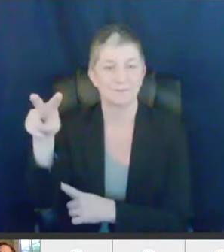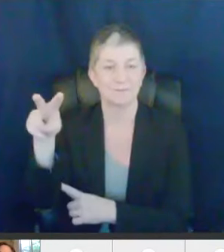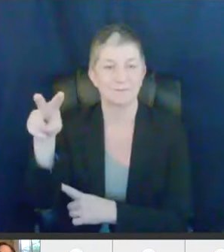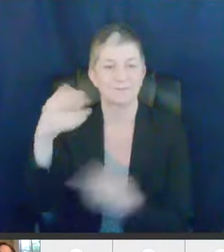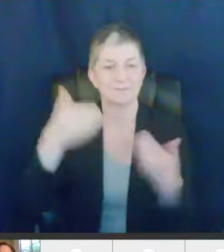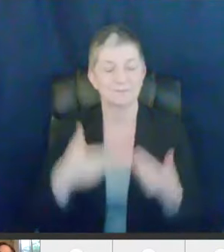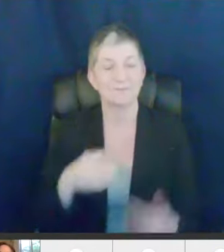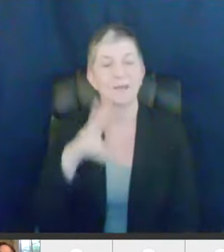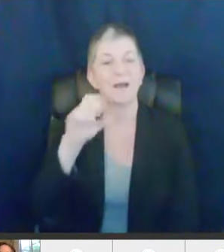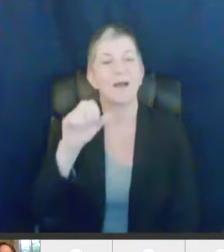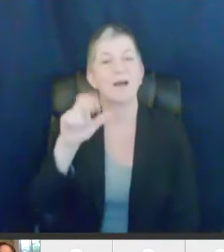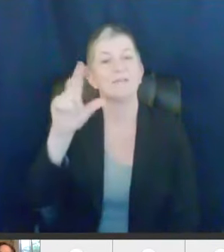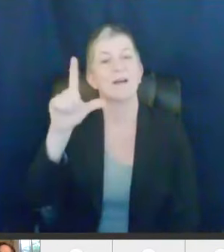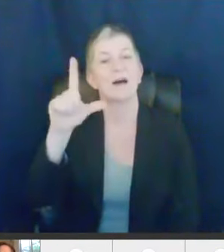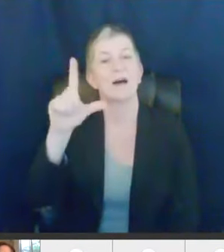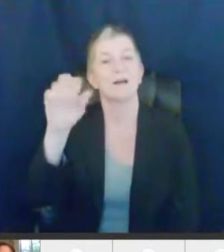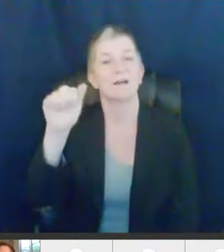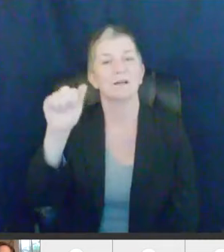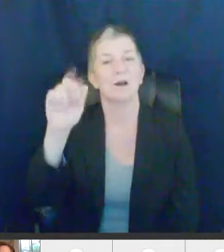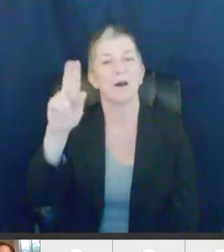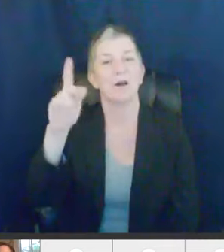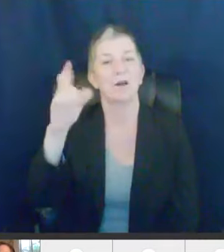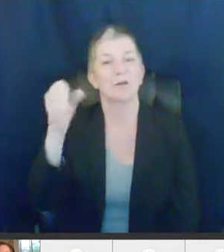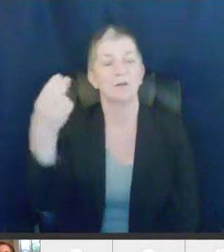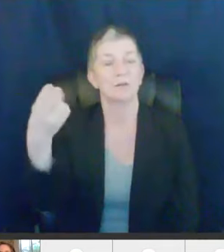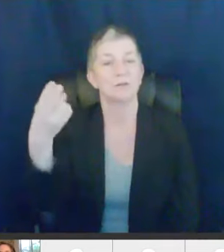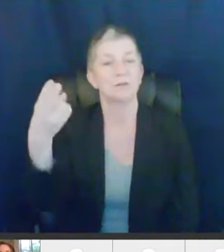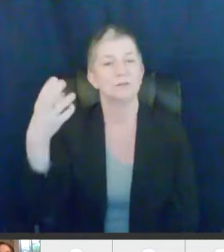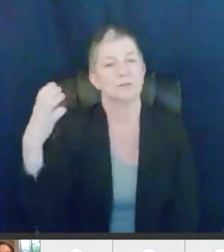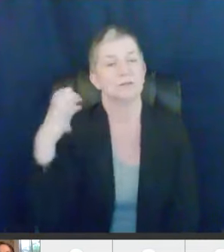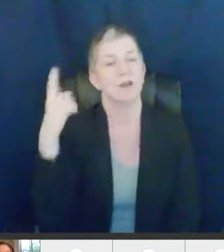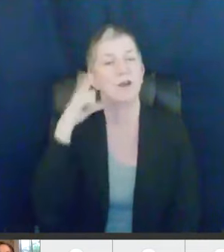chair of the Montgomery County Board of Commissioners and welcome to the end